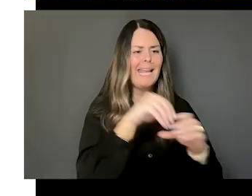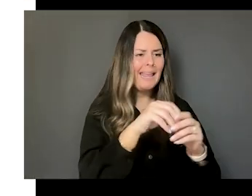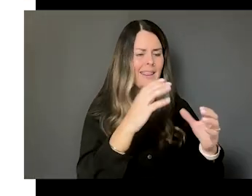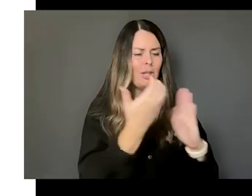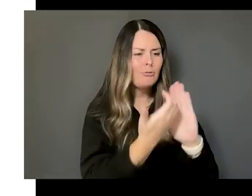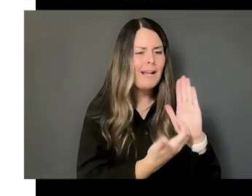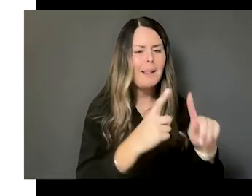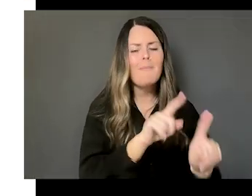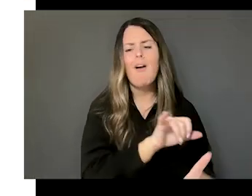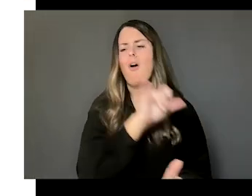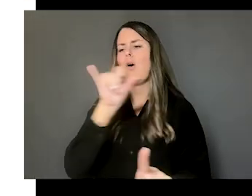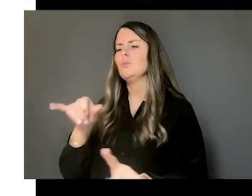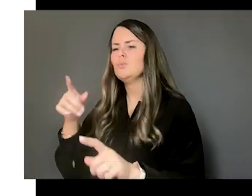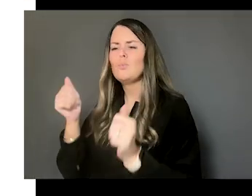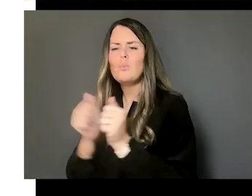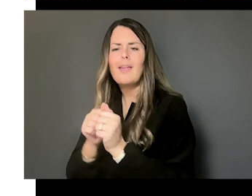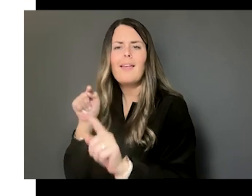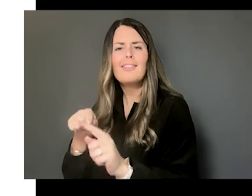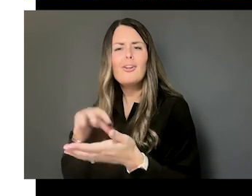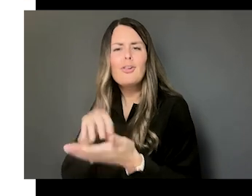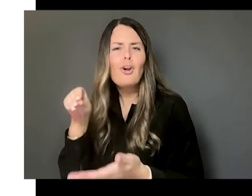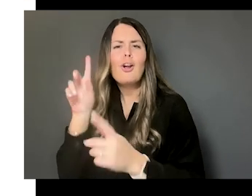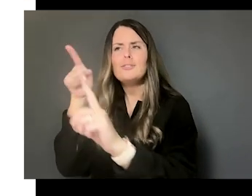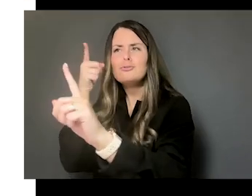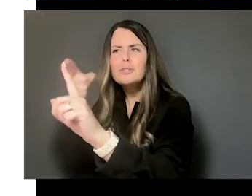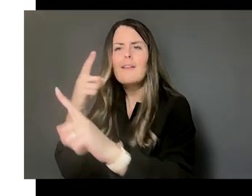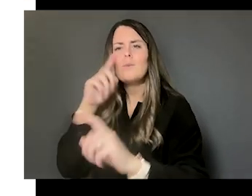But also in, learning trajectories for teachers